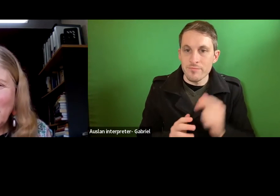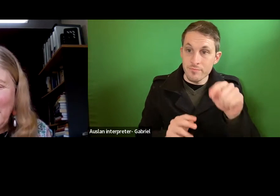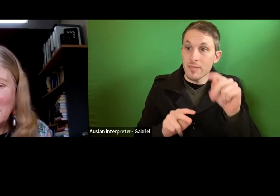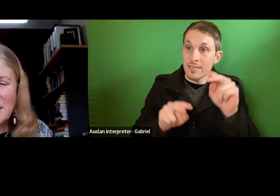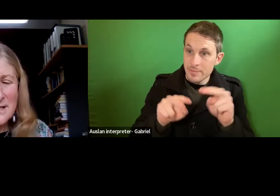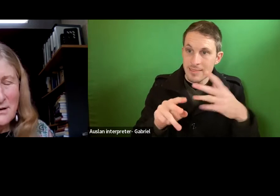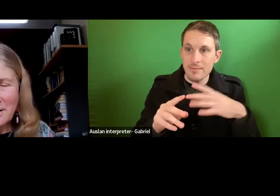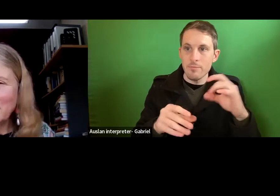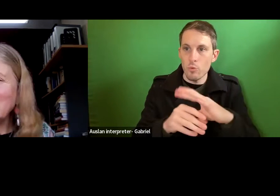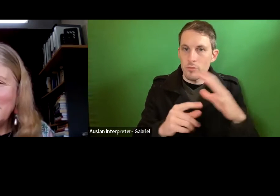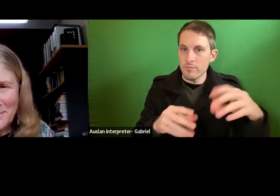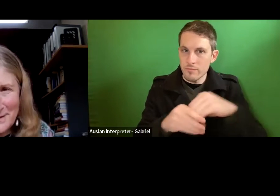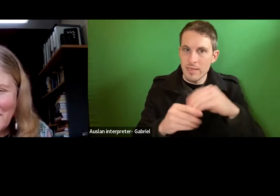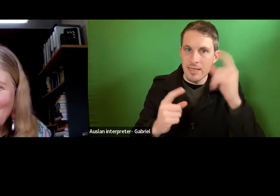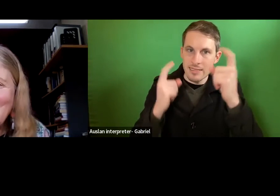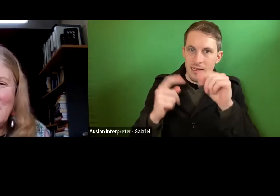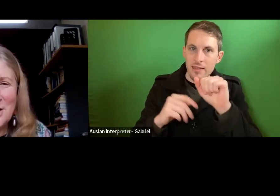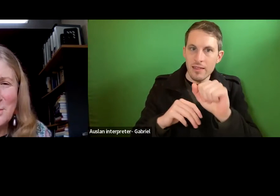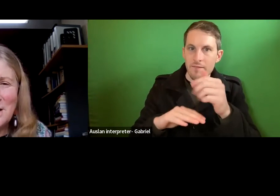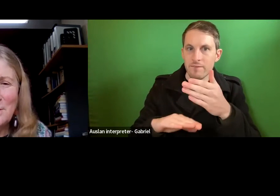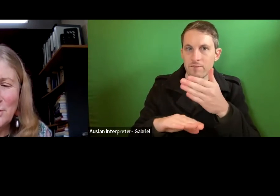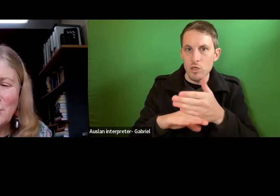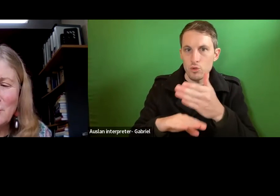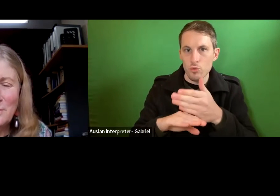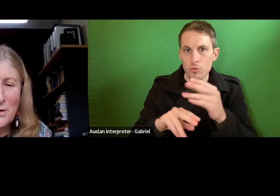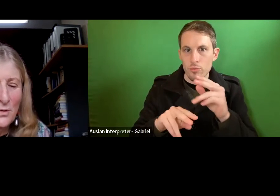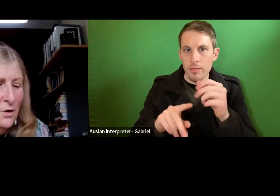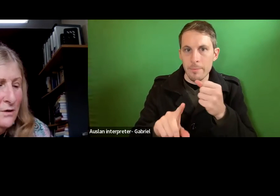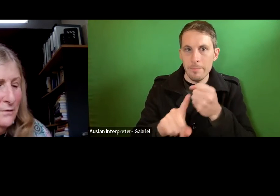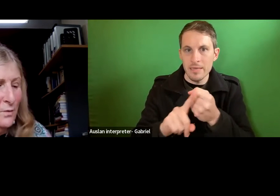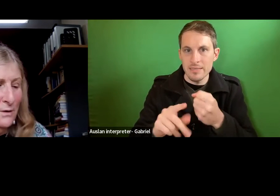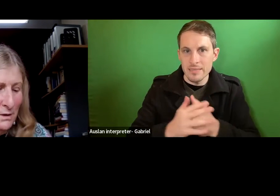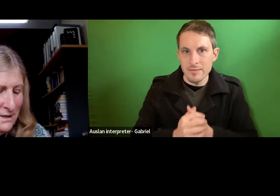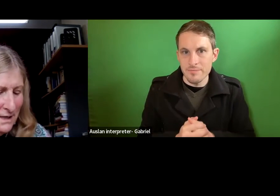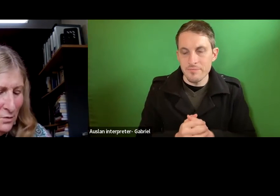impact. This is kind of the message that's been coming through a lot of what we've been saying